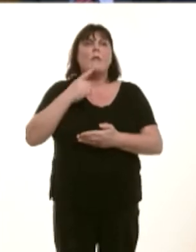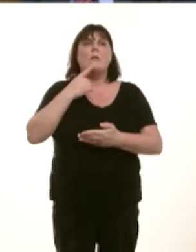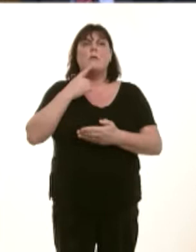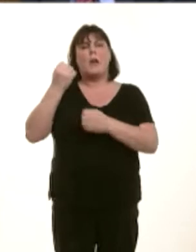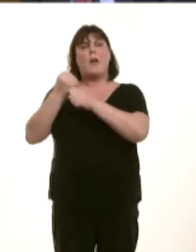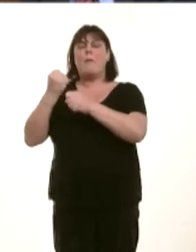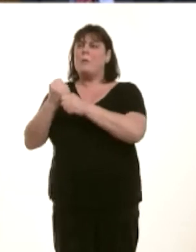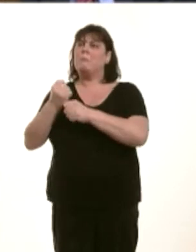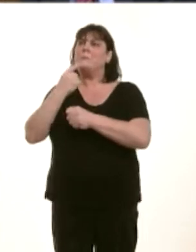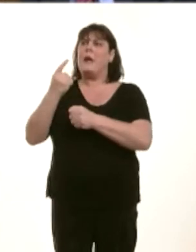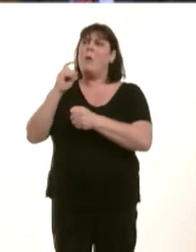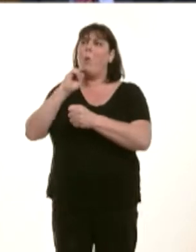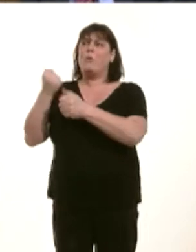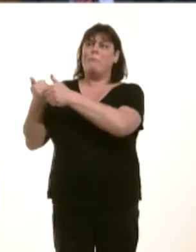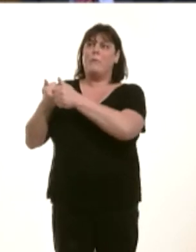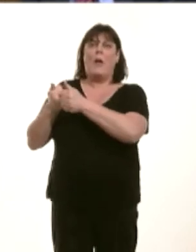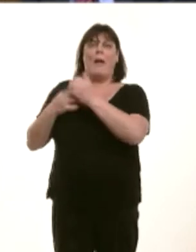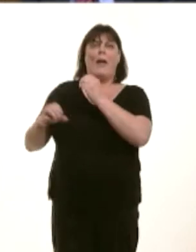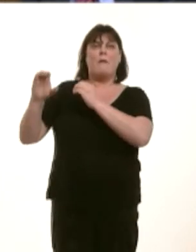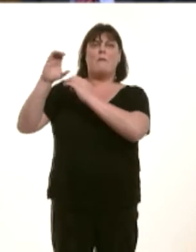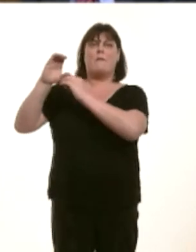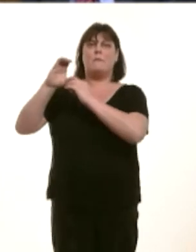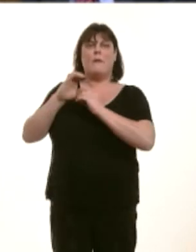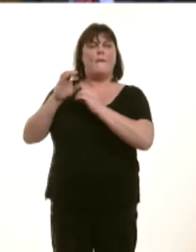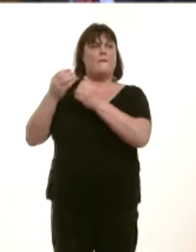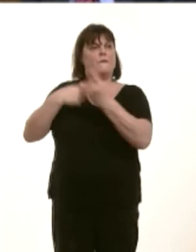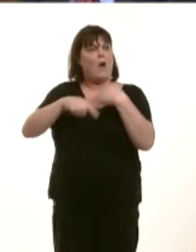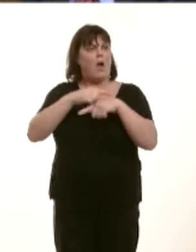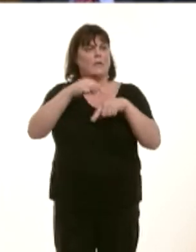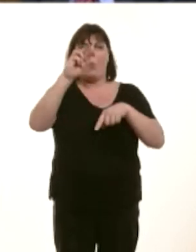find that money from our own reserves. Now, in terms of how that money will be spent,